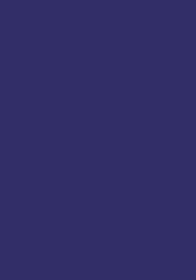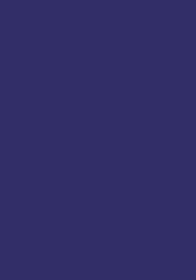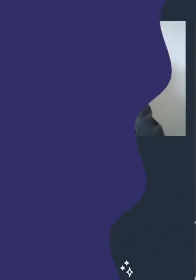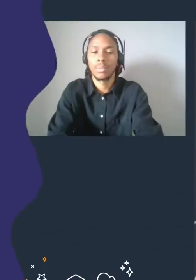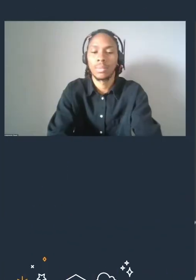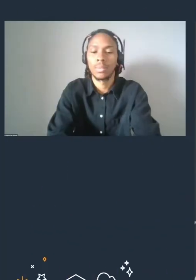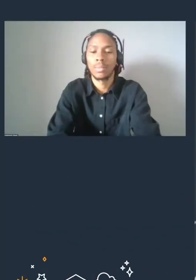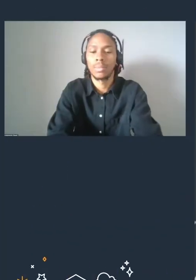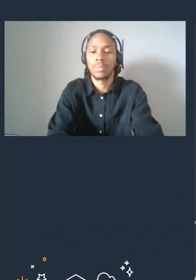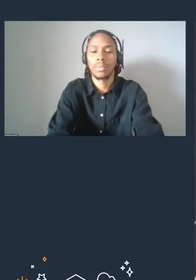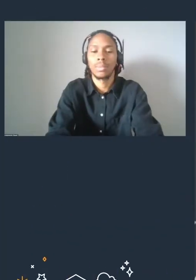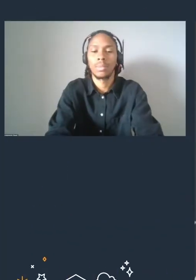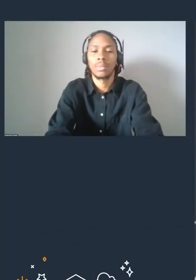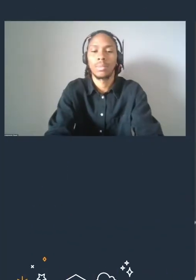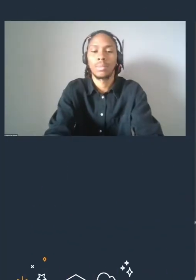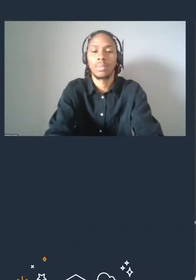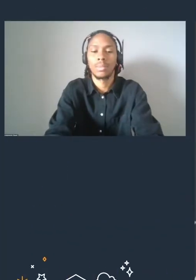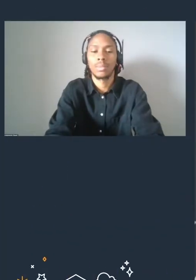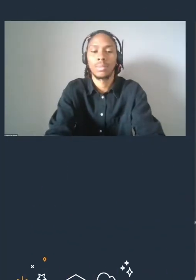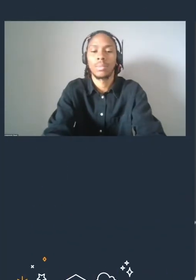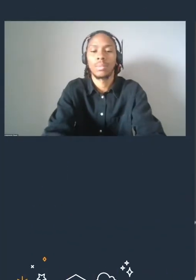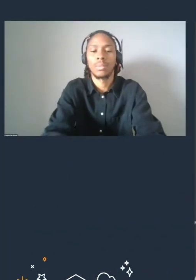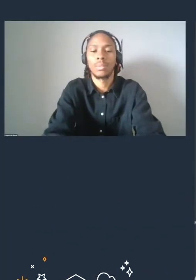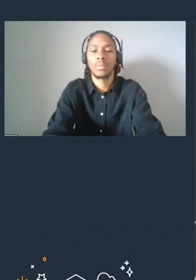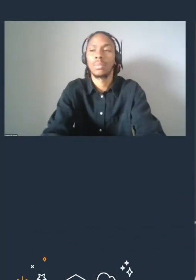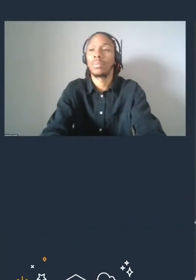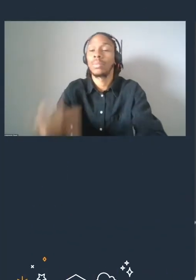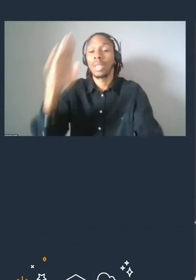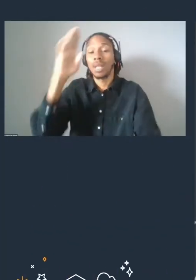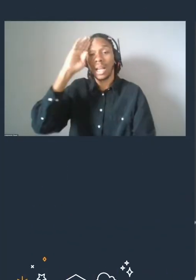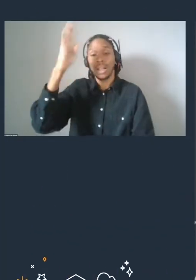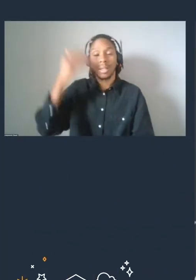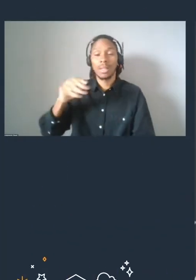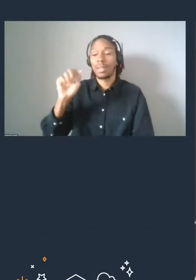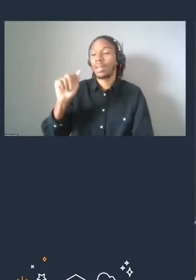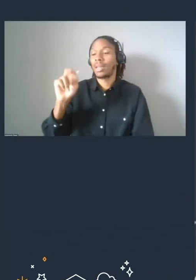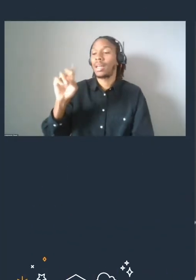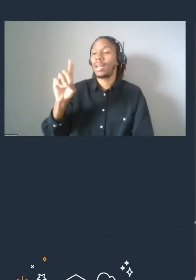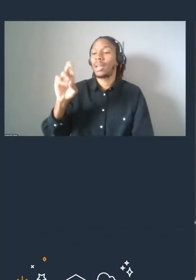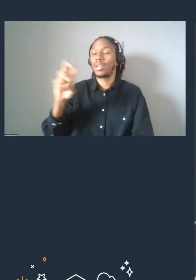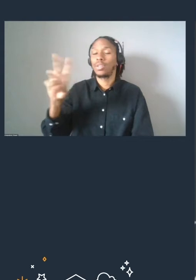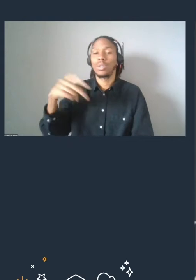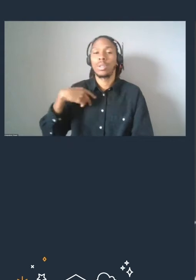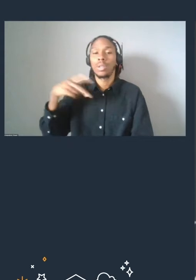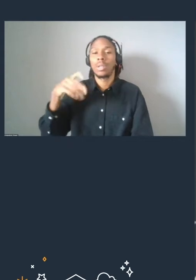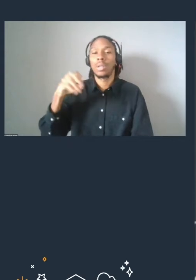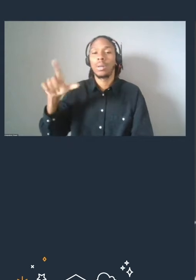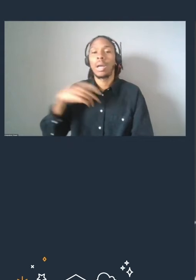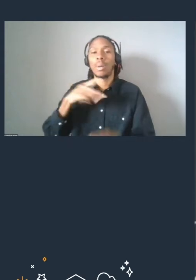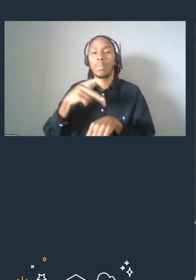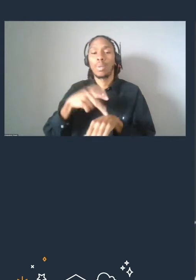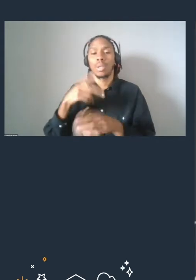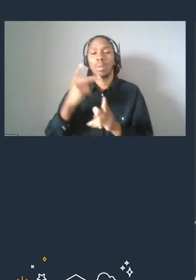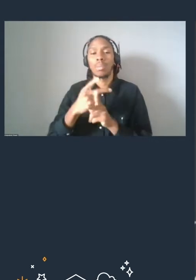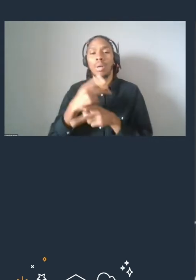(rocket whooshes) Hi, everyone. My name's Andrew Pohl. I'm a principal product manager for Amazon S3,